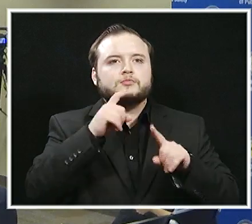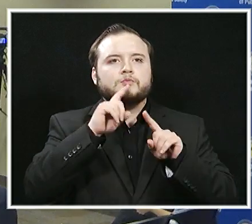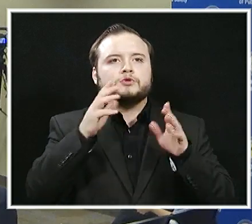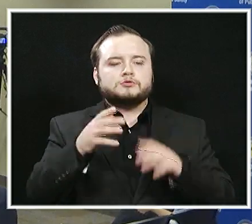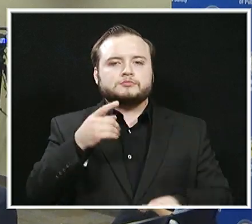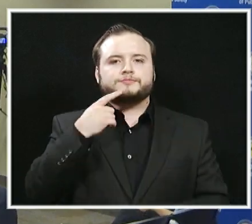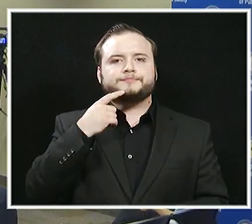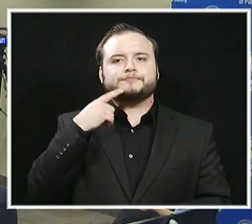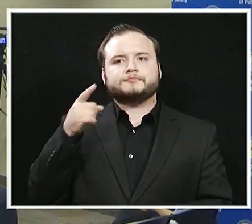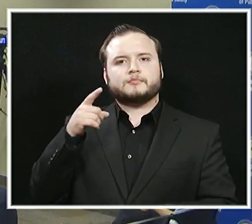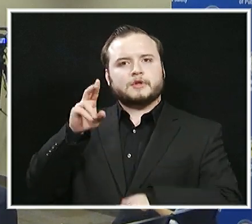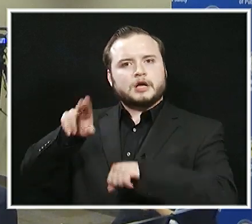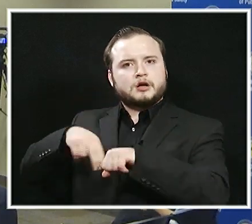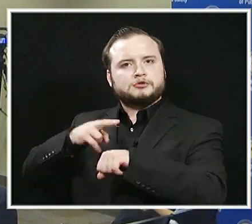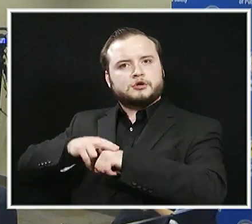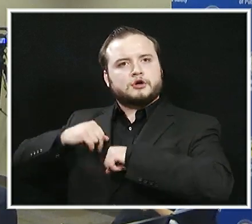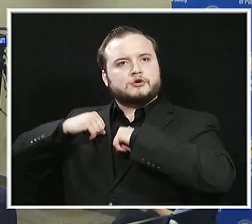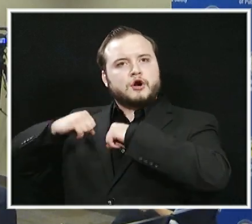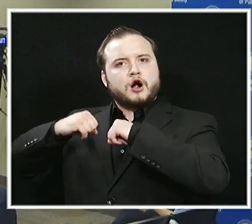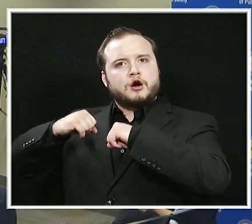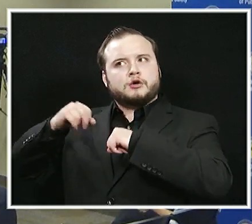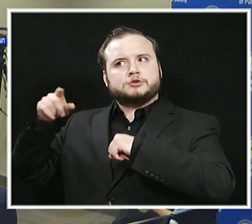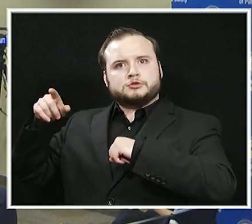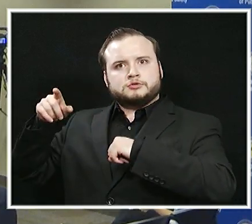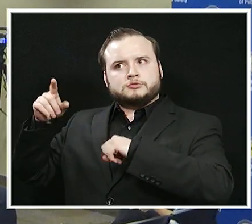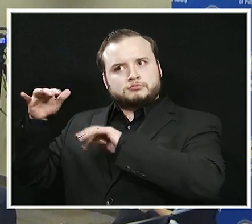[ off mic ] ≫ Yeah.